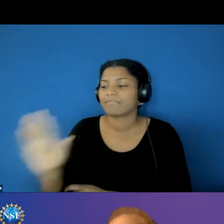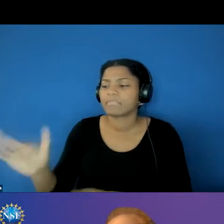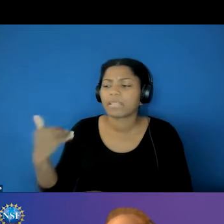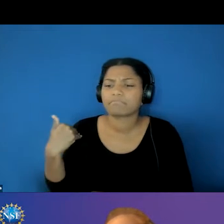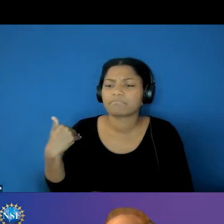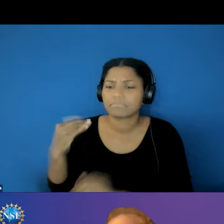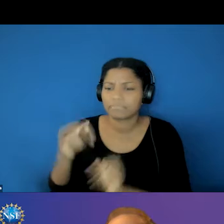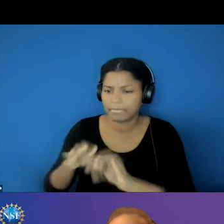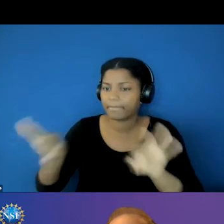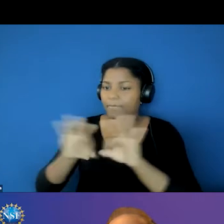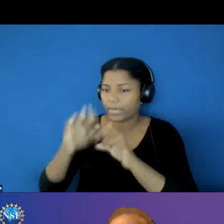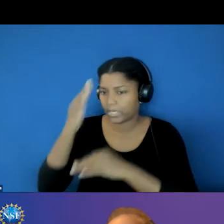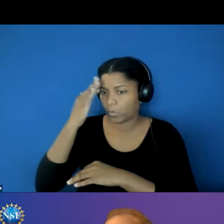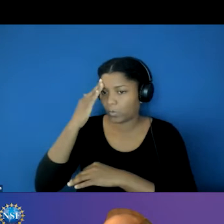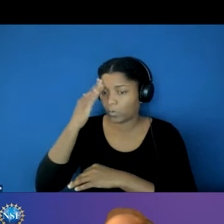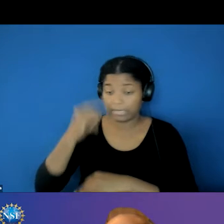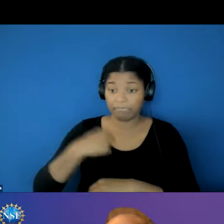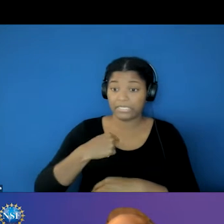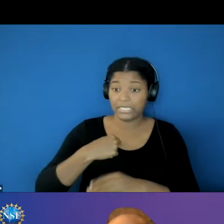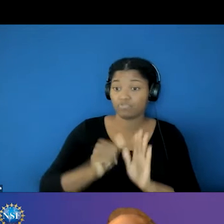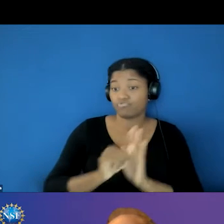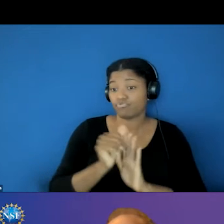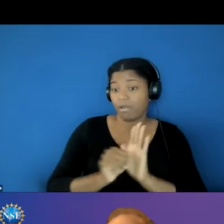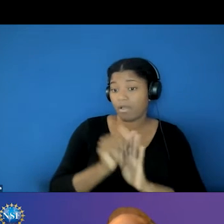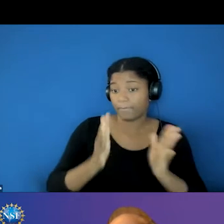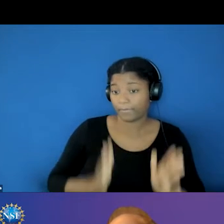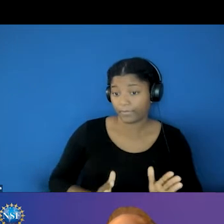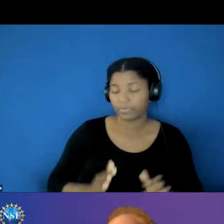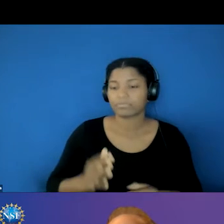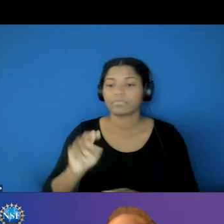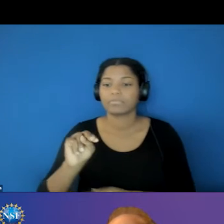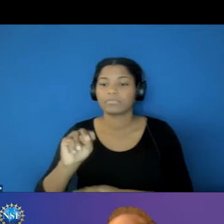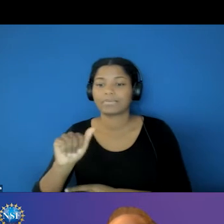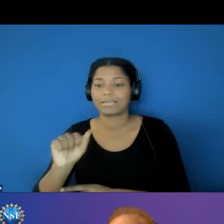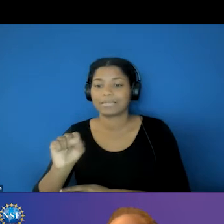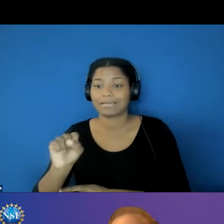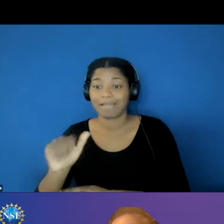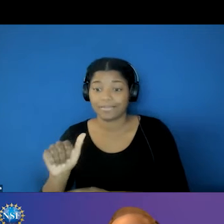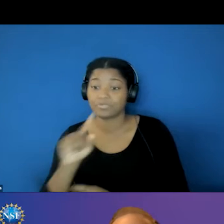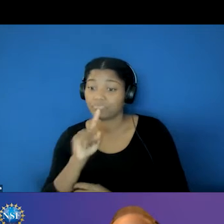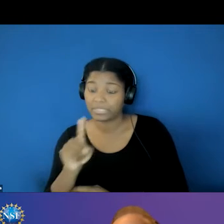As I mentioned I'm an astronomer, so NASA is a good, funder of, folks in my field.